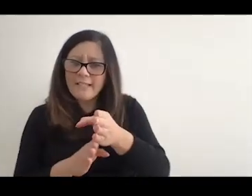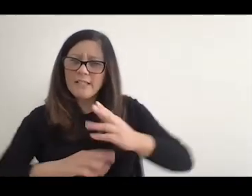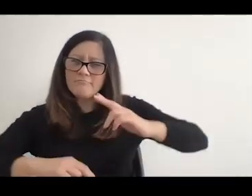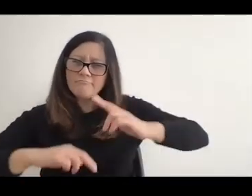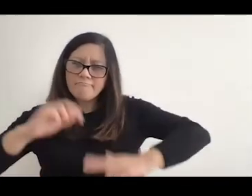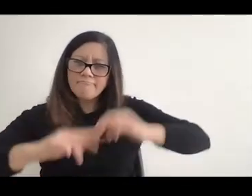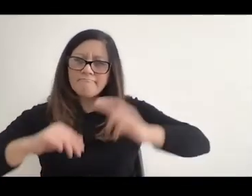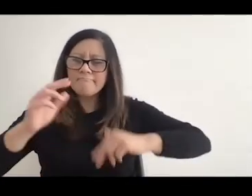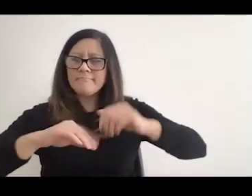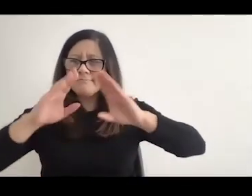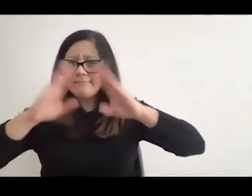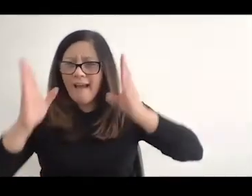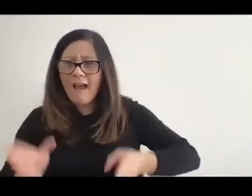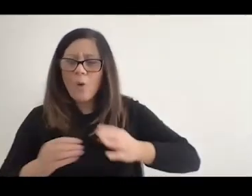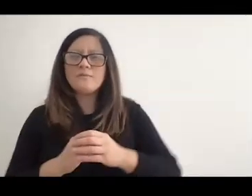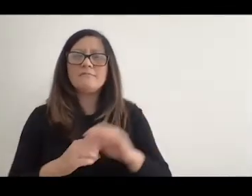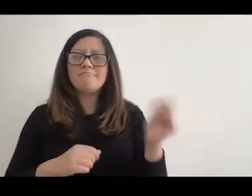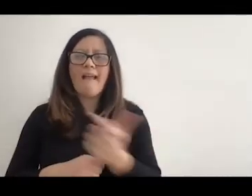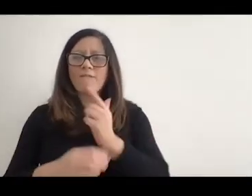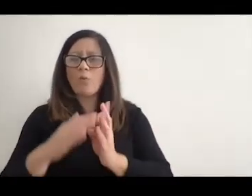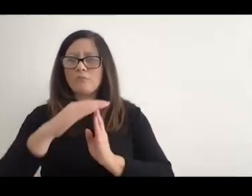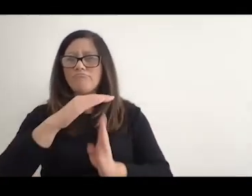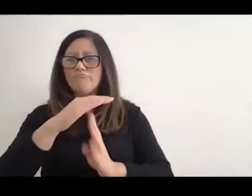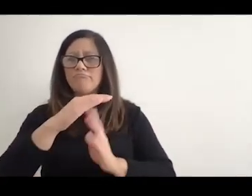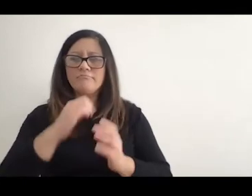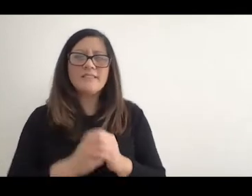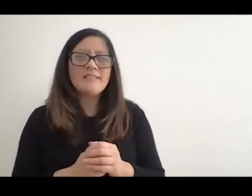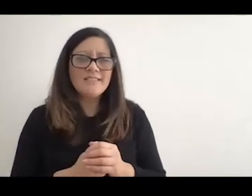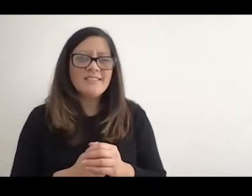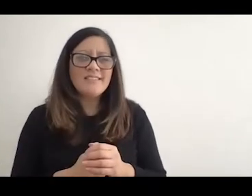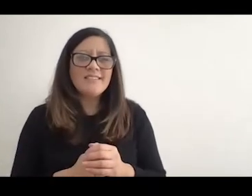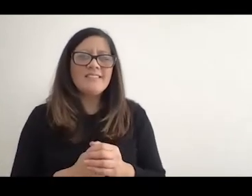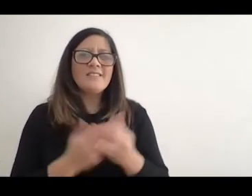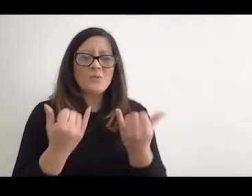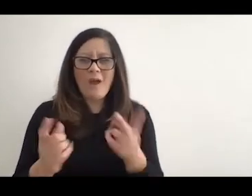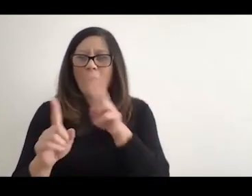I would say the principles are being used in dressing with disabilities.